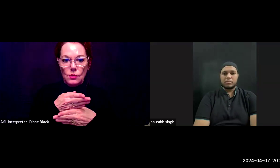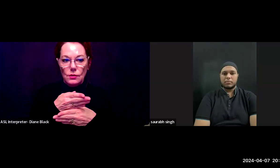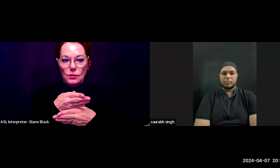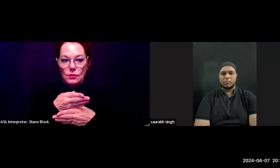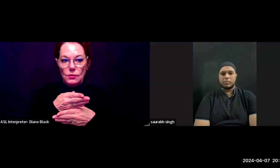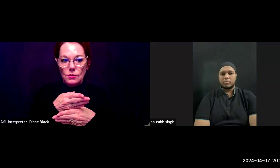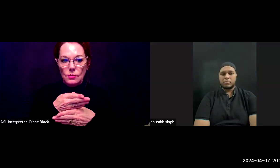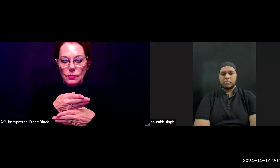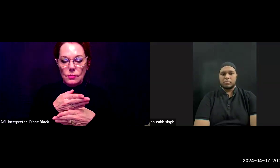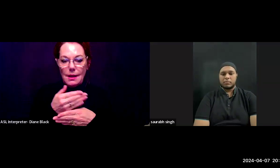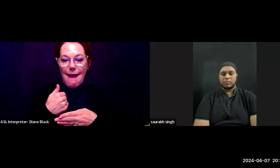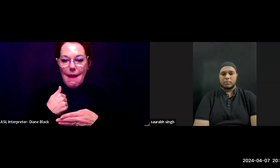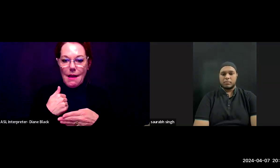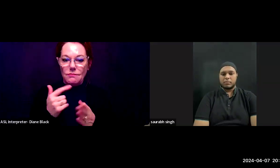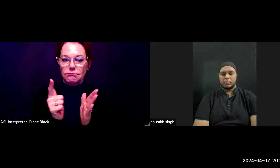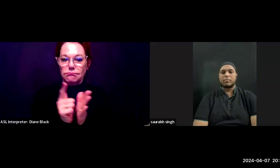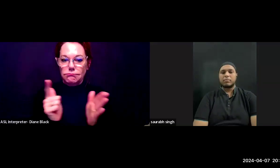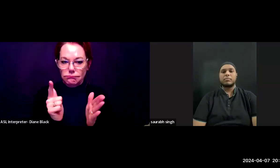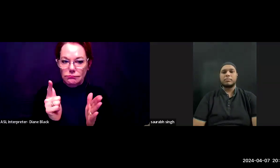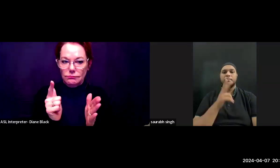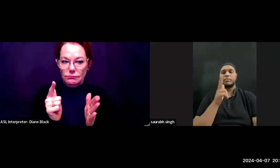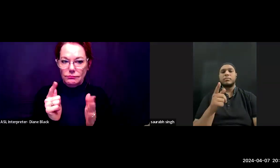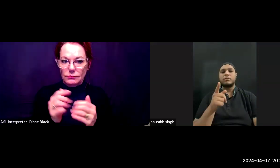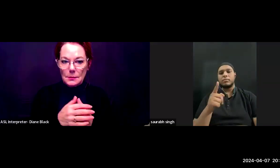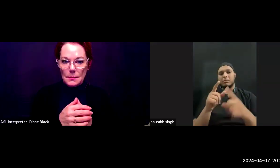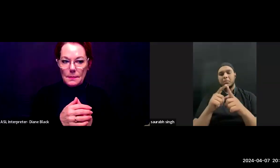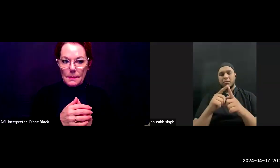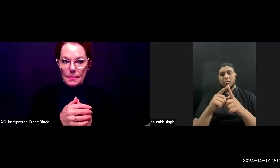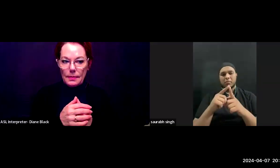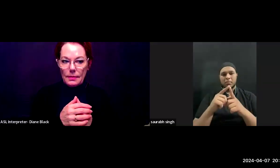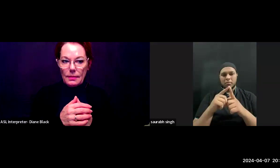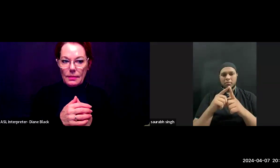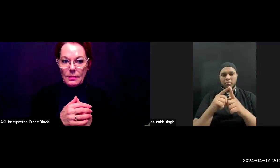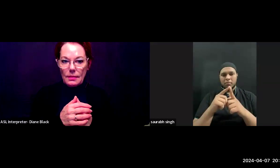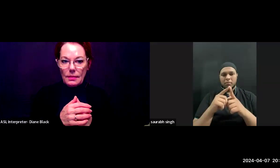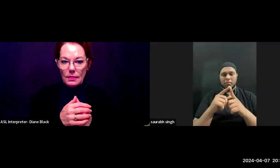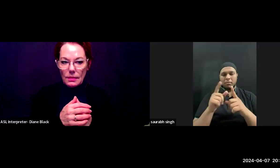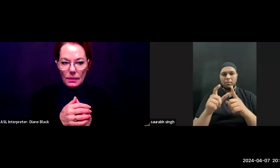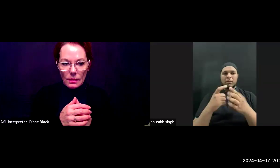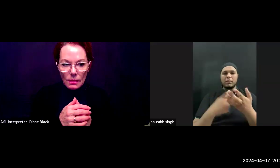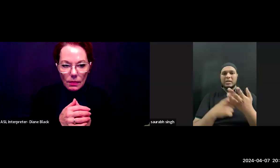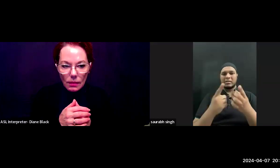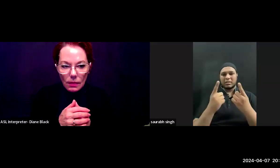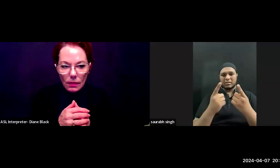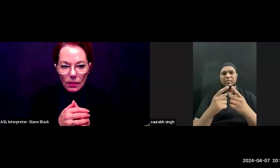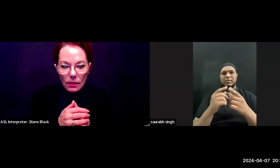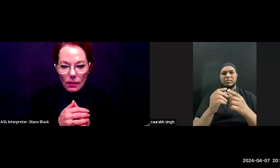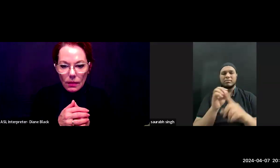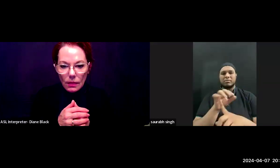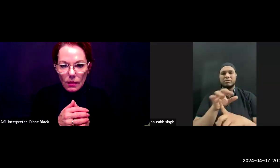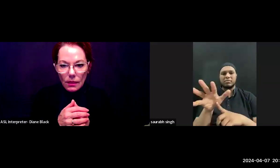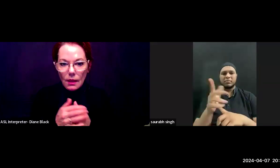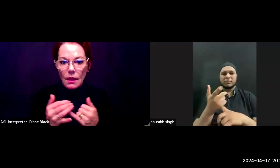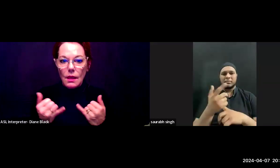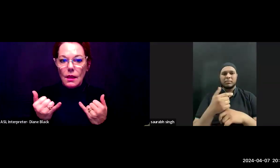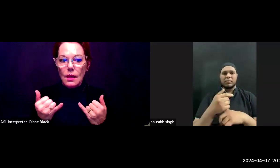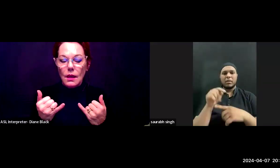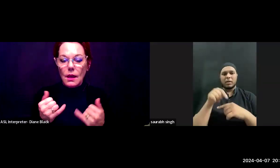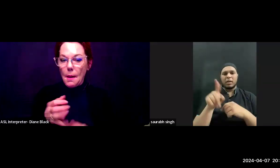restrictions. it just have to be done to restrict the uh information. today's [Aruna speaking] and I'm not asking you to